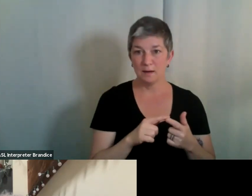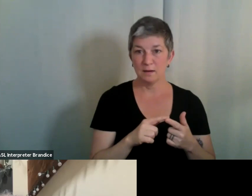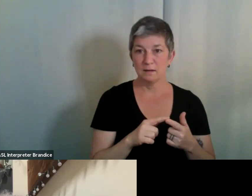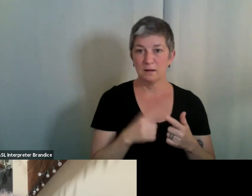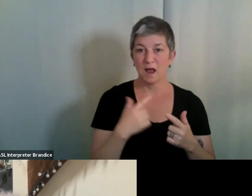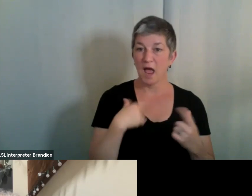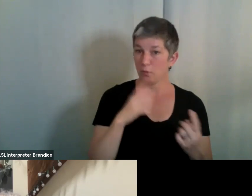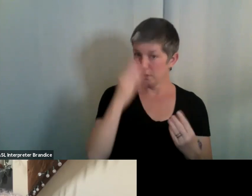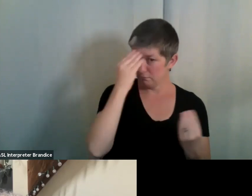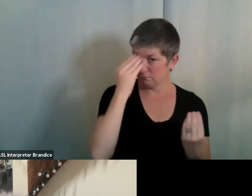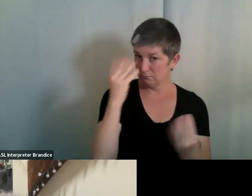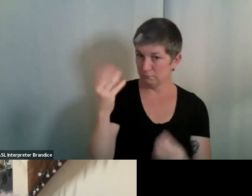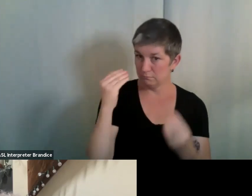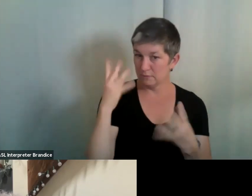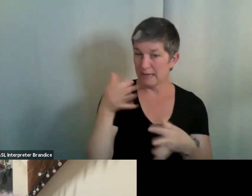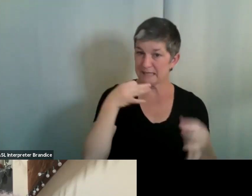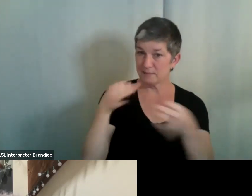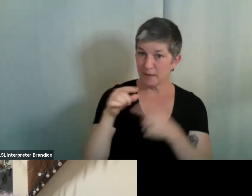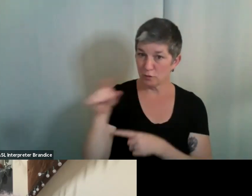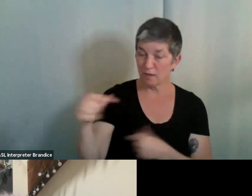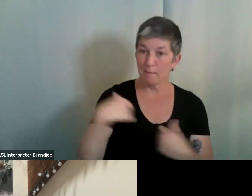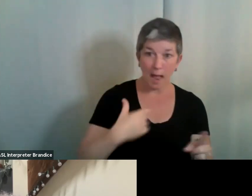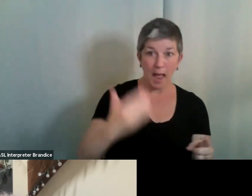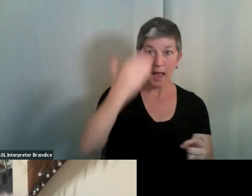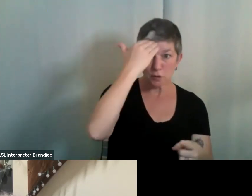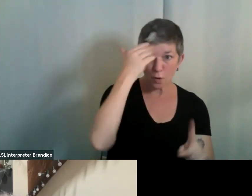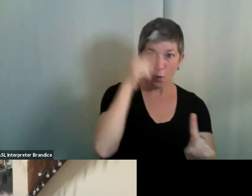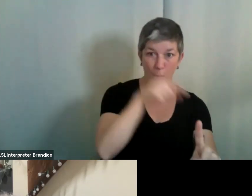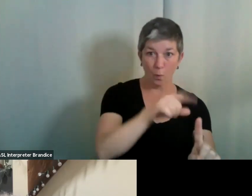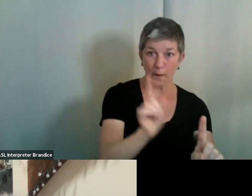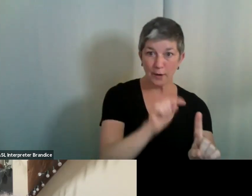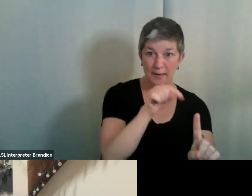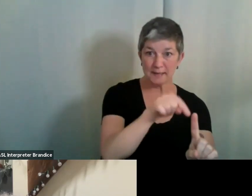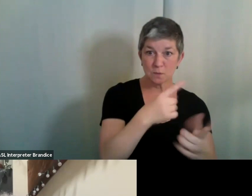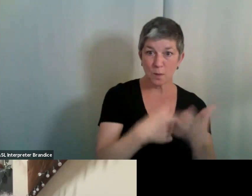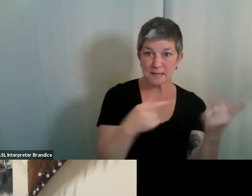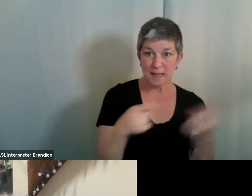them information and explain to them, I know where he is, and I